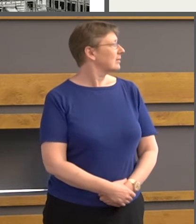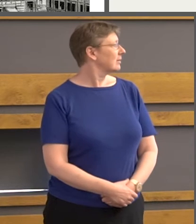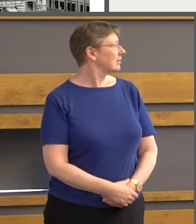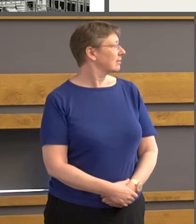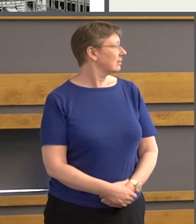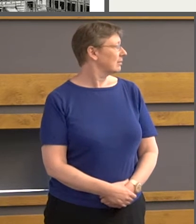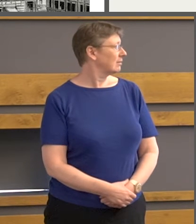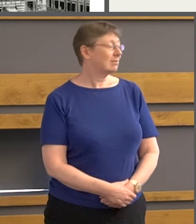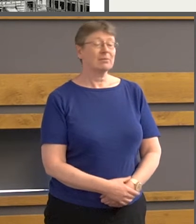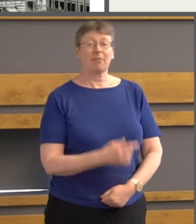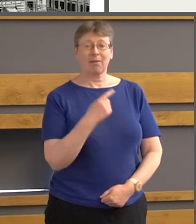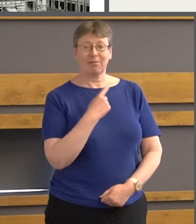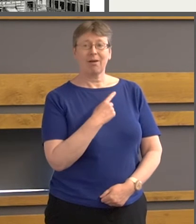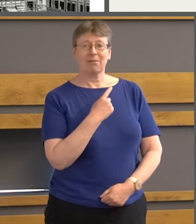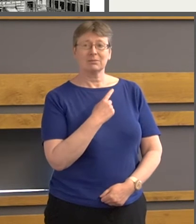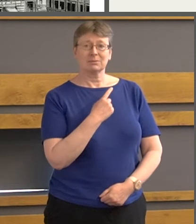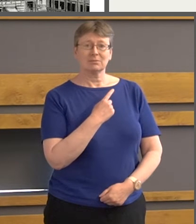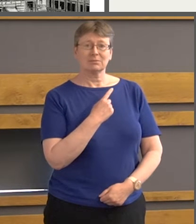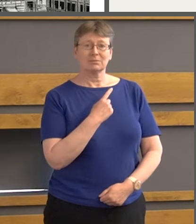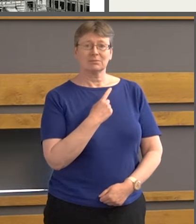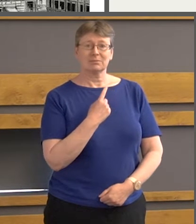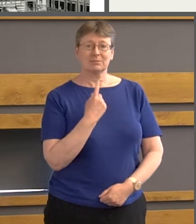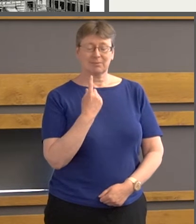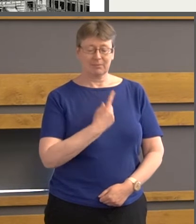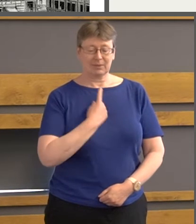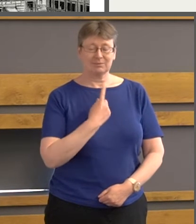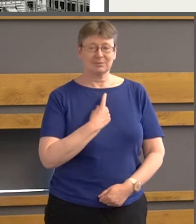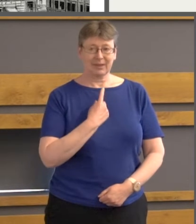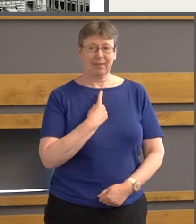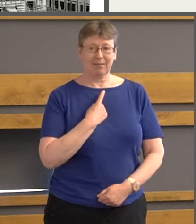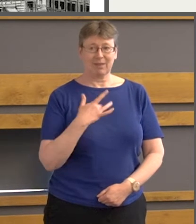And that's the city where I spent some years in as a child